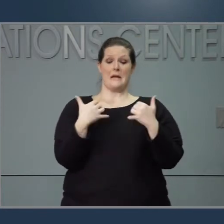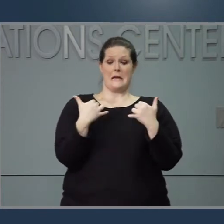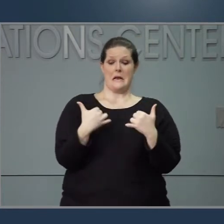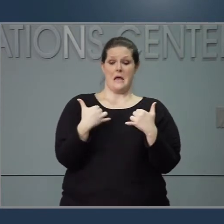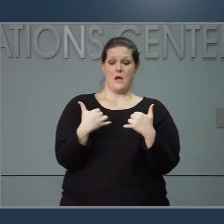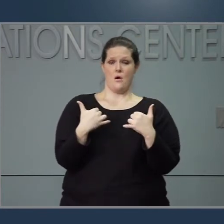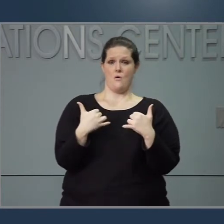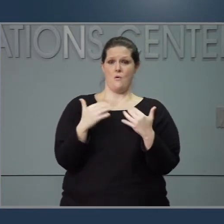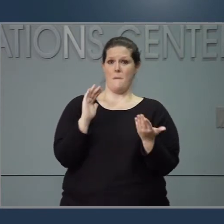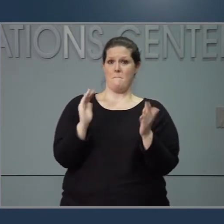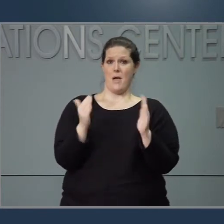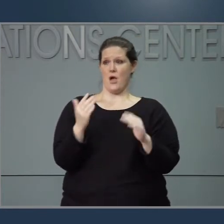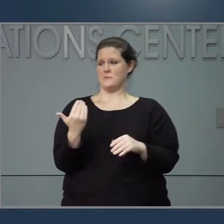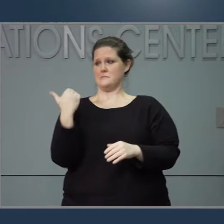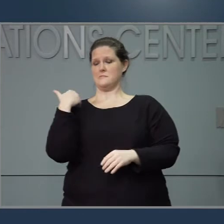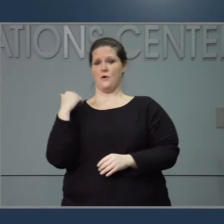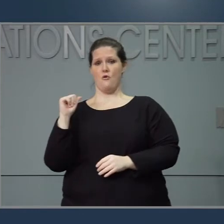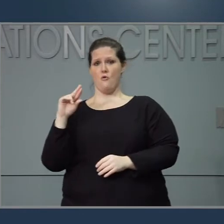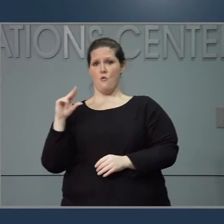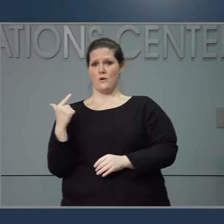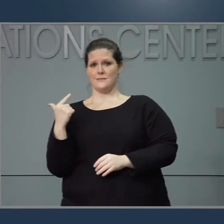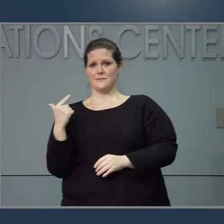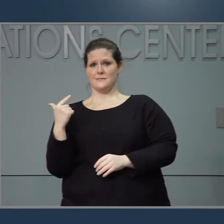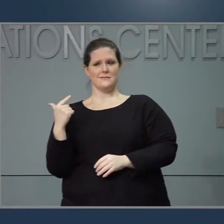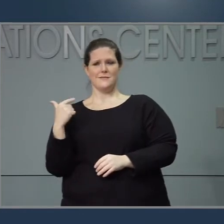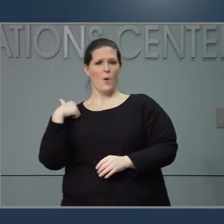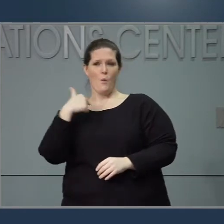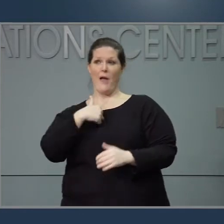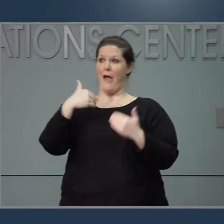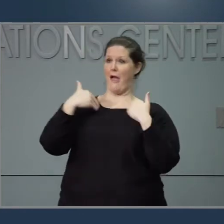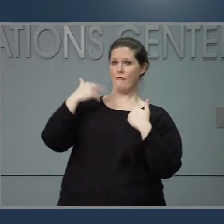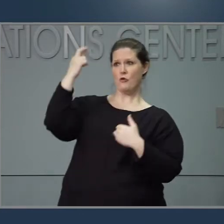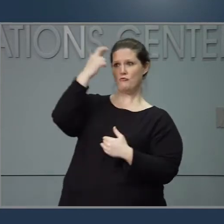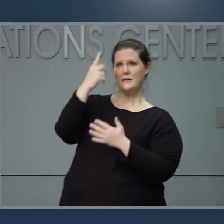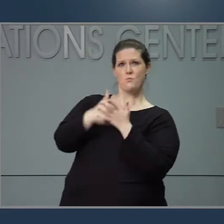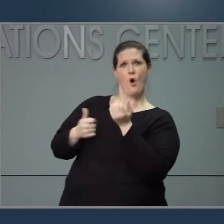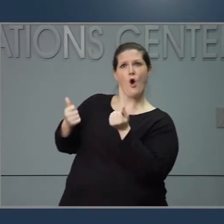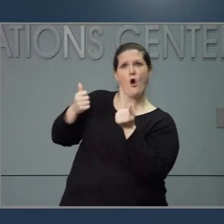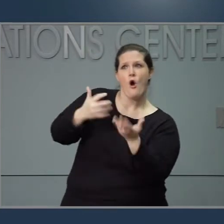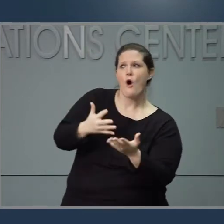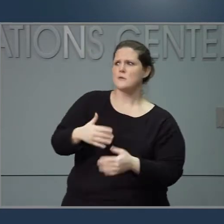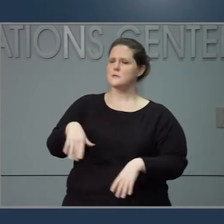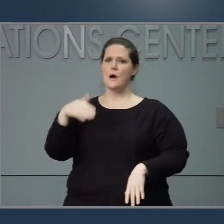A VOLVER A ABRIR, LOS SUCEDIÓS, LA ADICCIÓN CONTRA LAS DROGAS Y